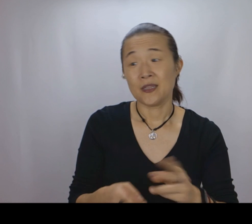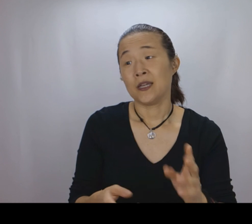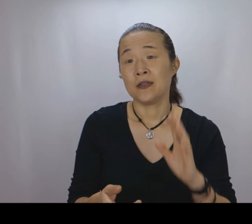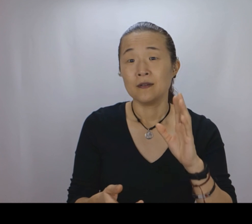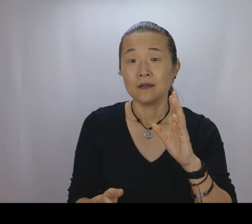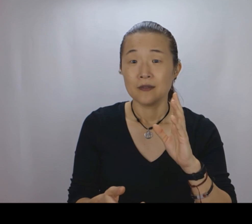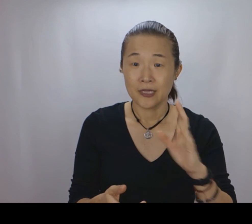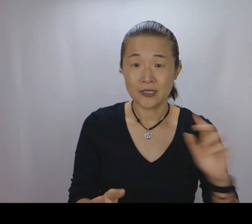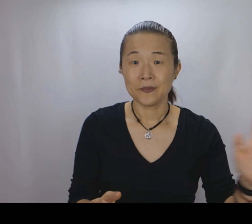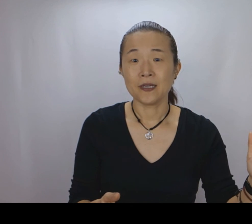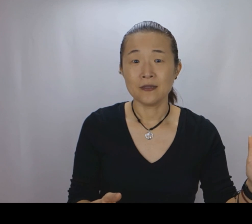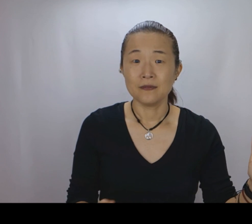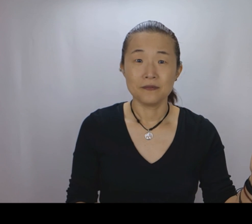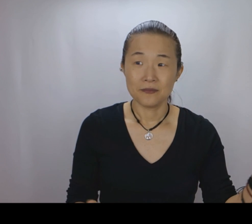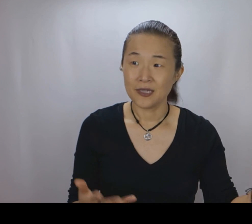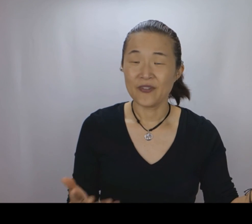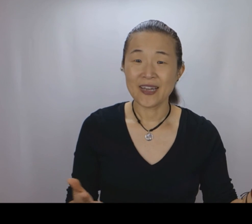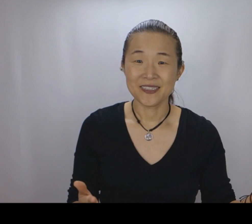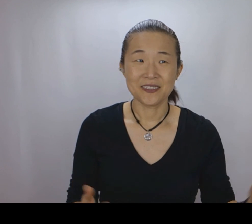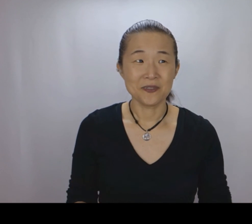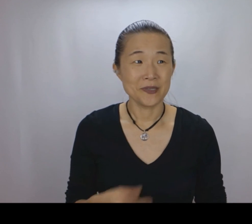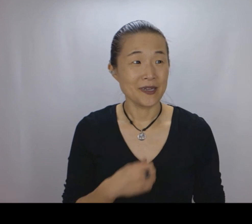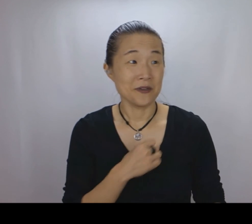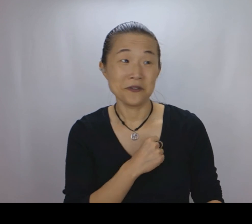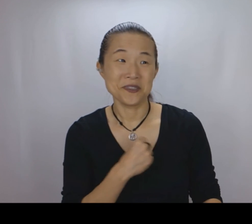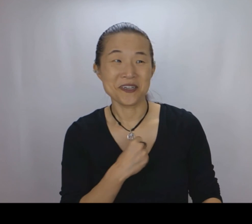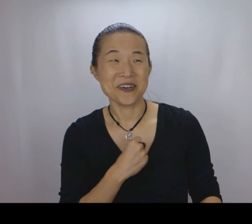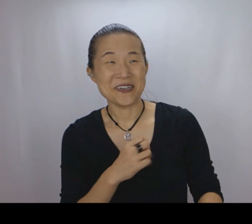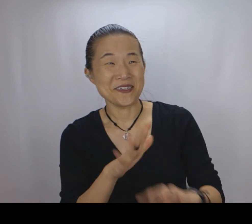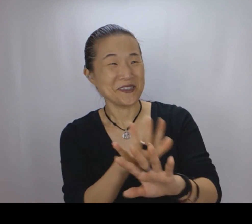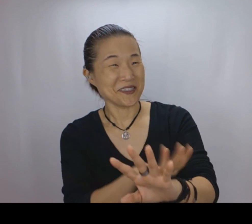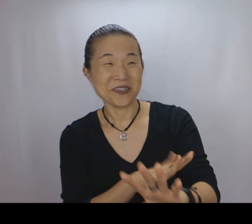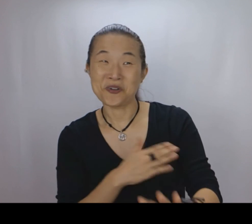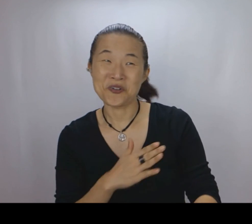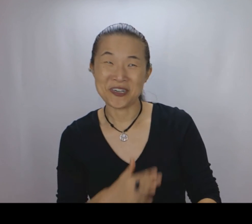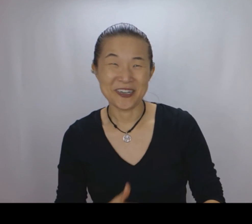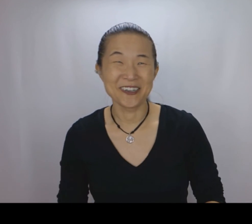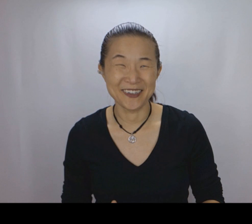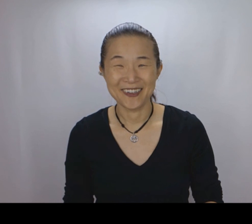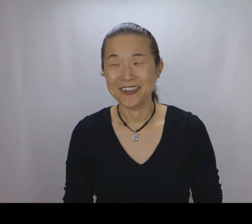and then they'll spell really fast and you'll be like, "Oh sorry slower."